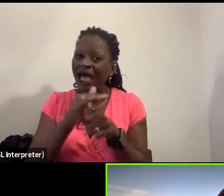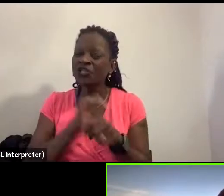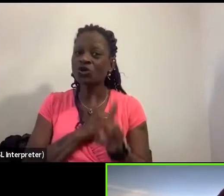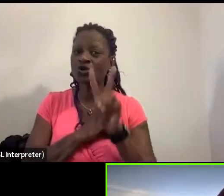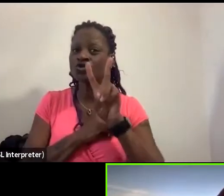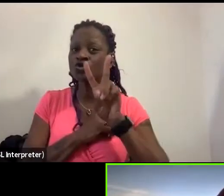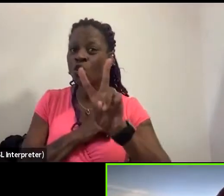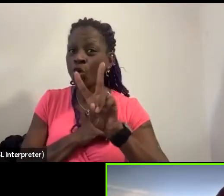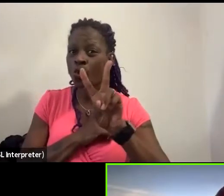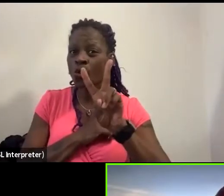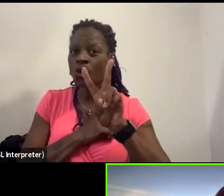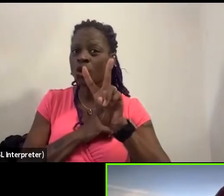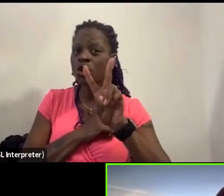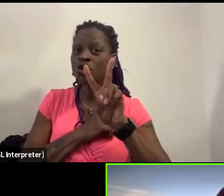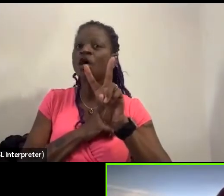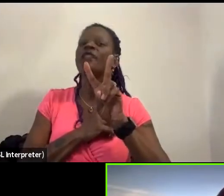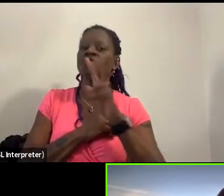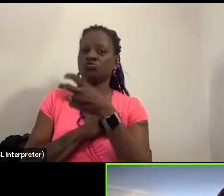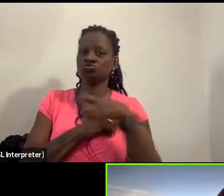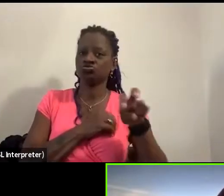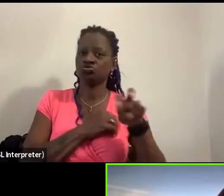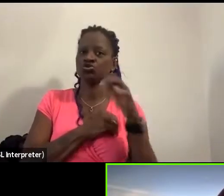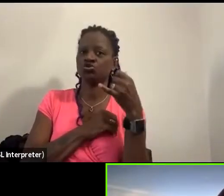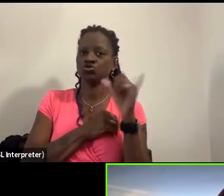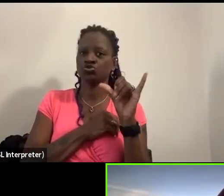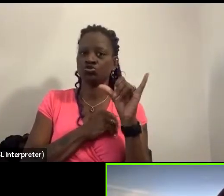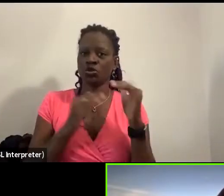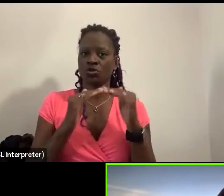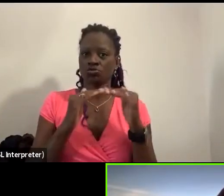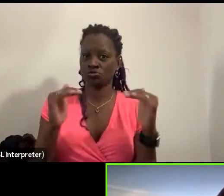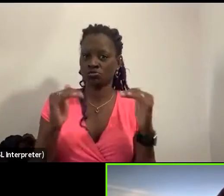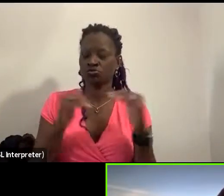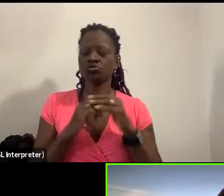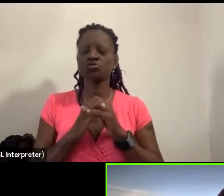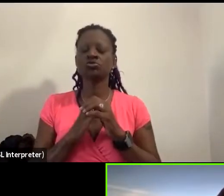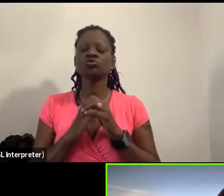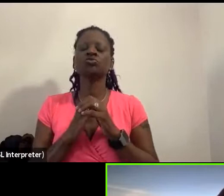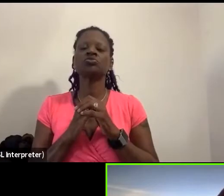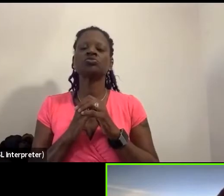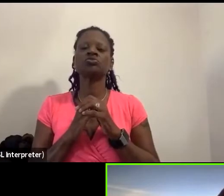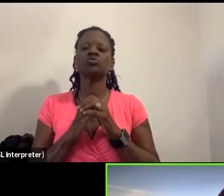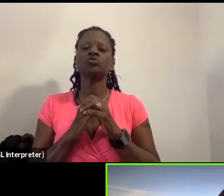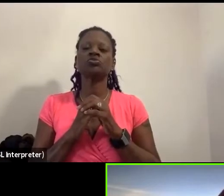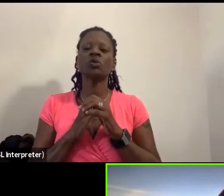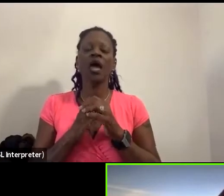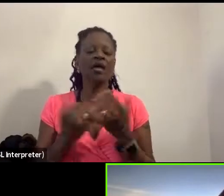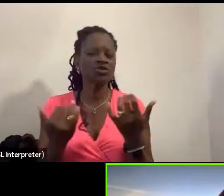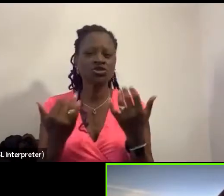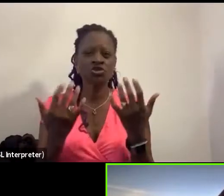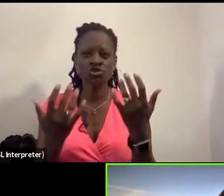Our overall testing productivity is at one point five percent, which is within the yellow tier.